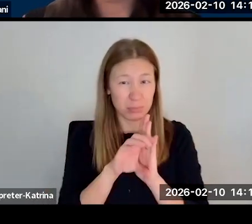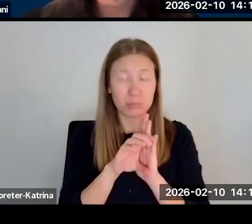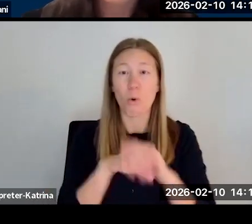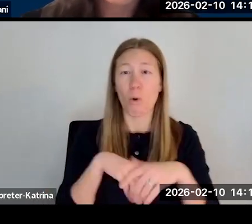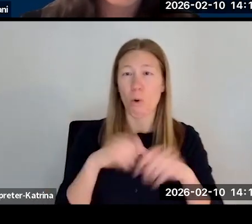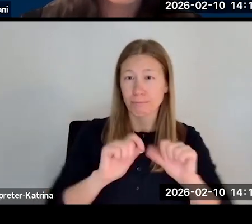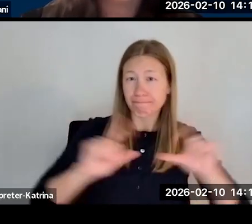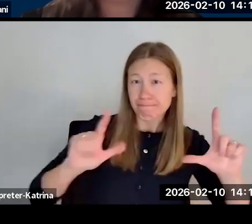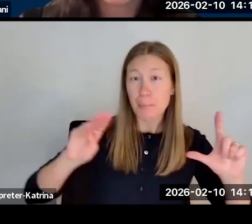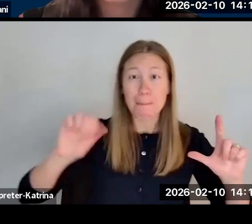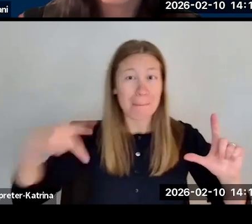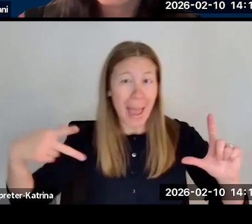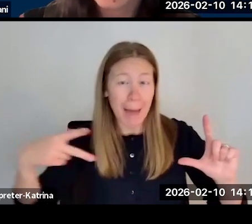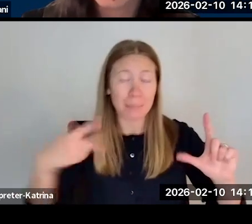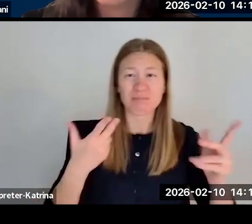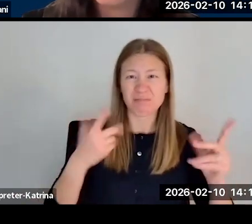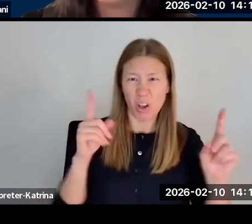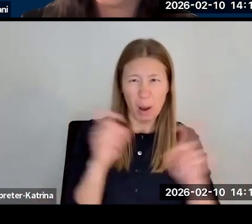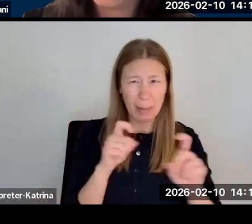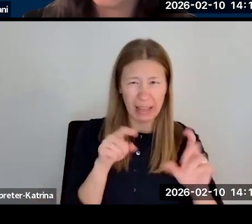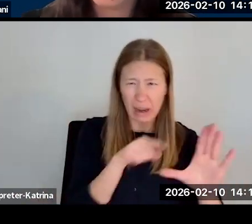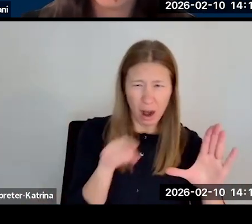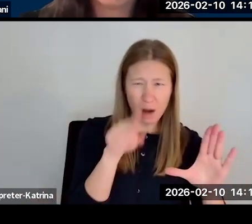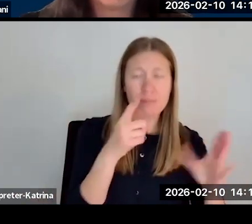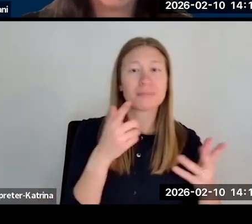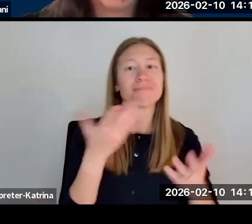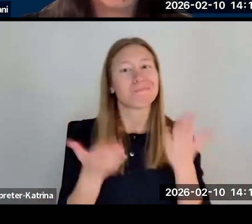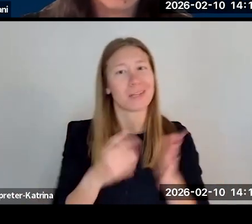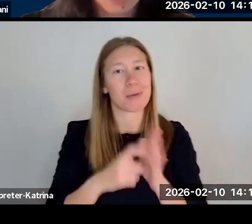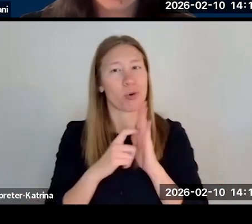or a map, you might need to have a longer text description.